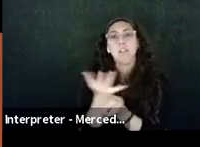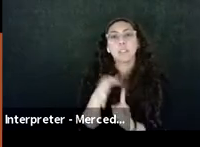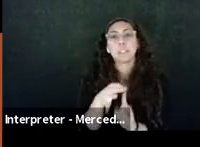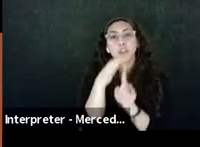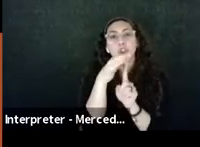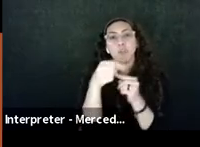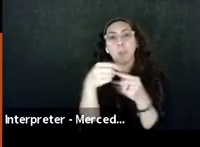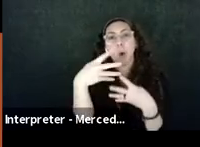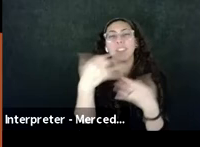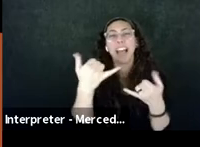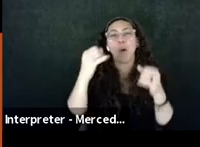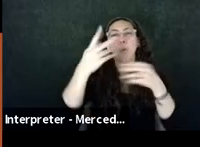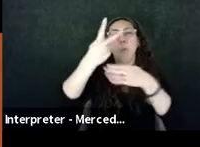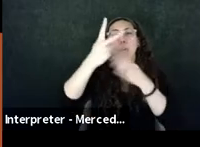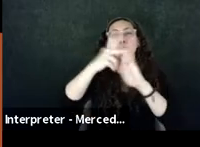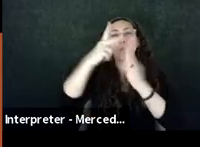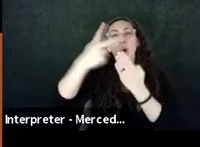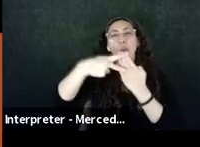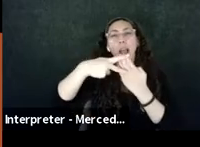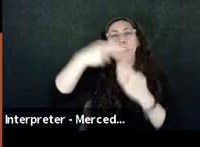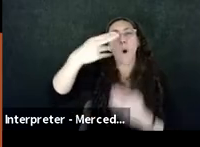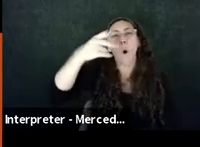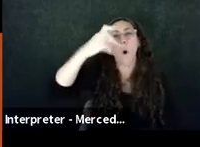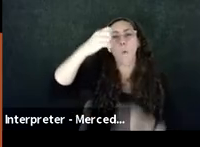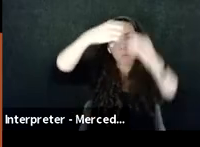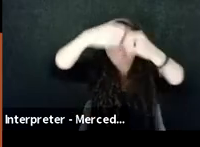Natalie Chavez: Right now we have another grant that I mentioned, that's going to be specifically for foster youth.